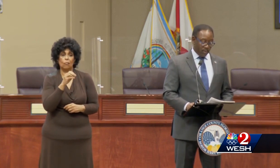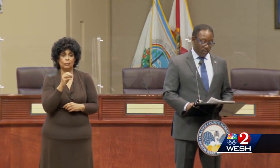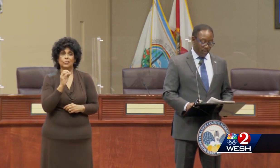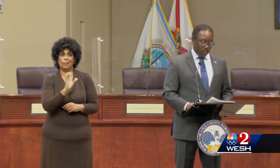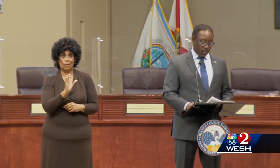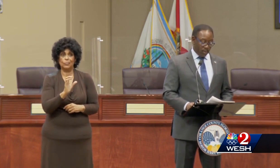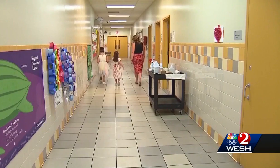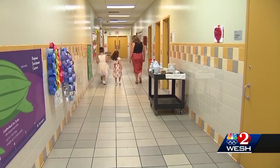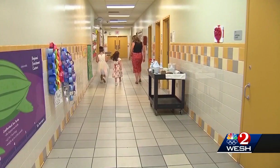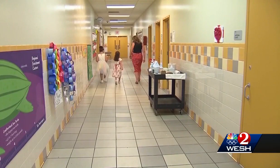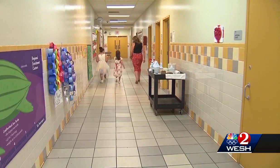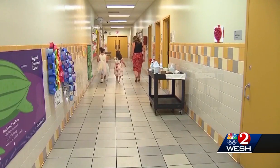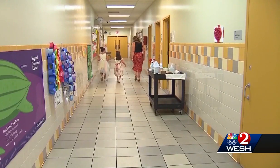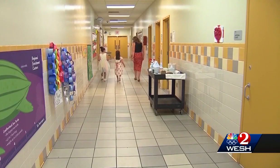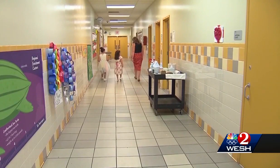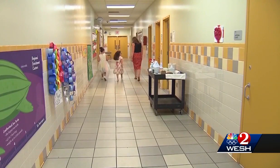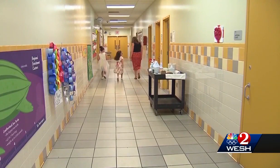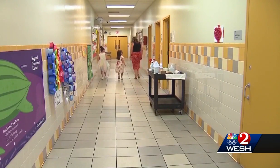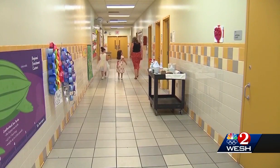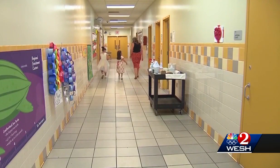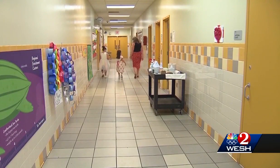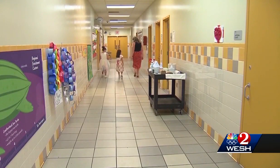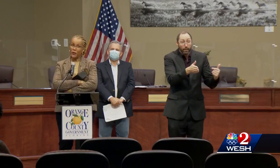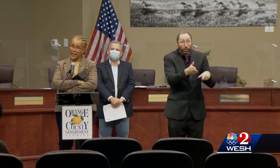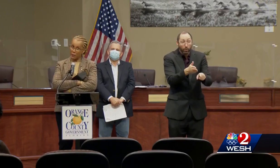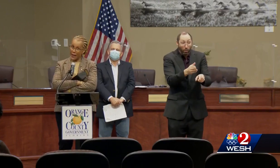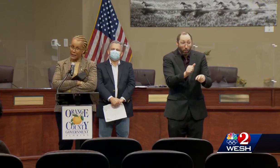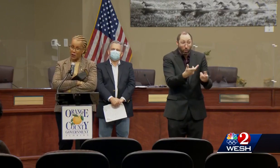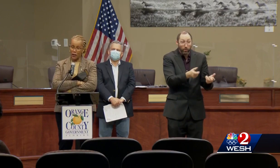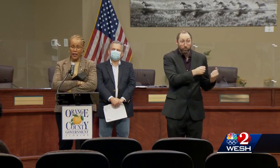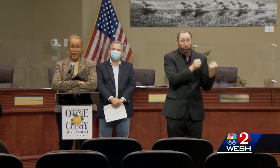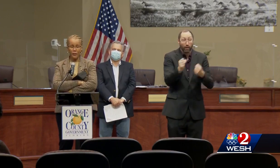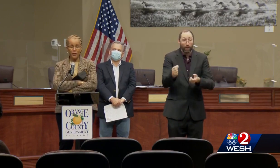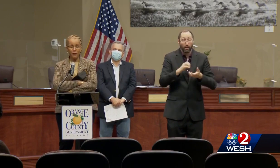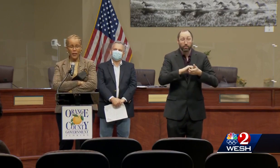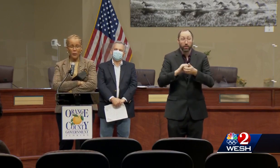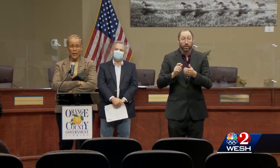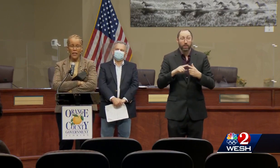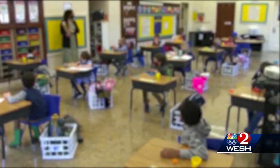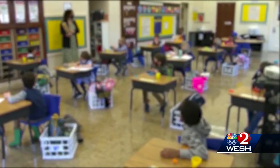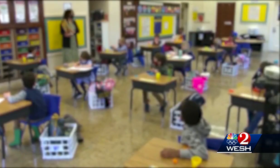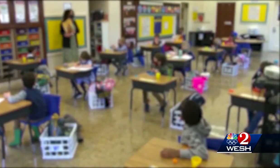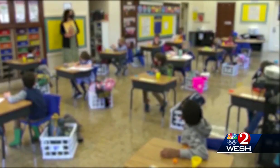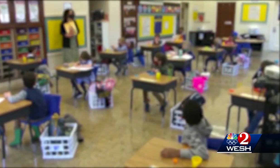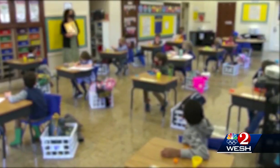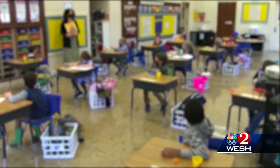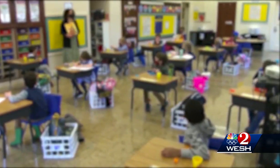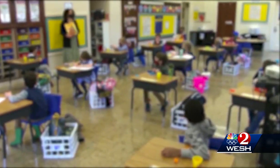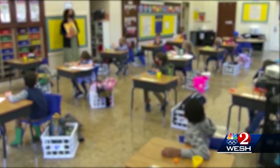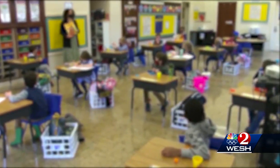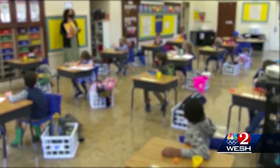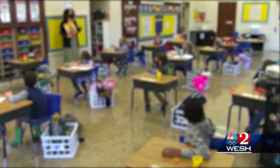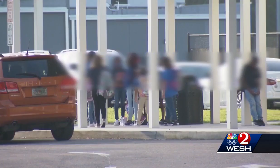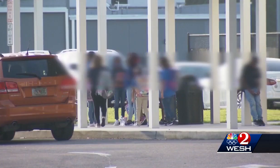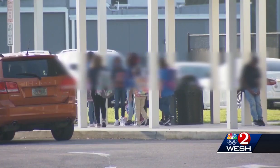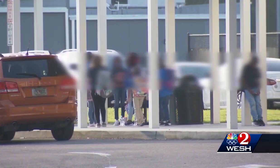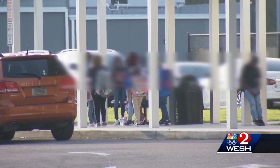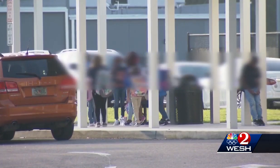49 PEOPLE WITH COUYNT UTILIESTI >> SO ORANGE COUNTY PLEASE WILL BE WEARING MASKS FOR THE FORESEEABLE FUTURE.